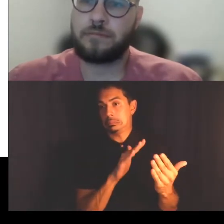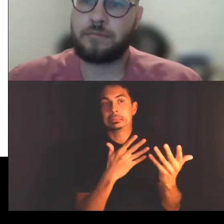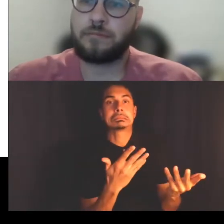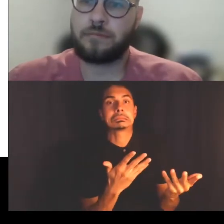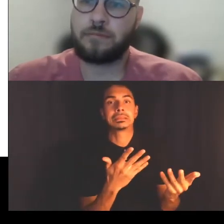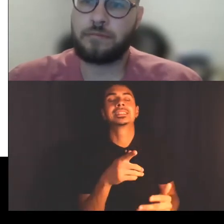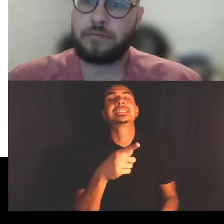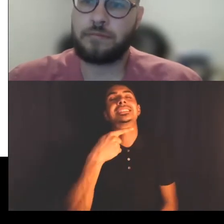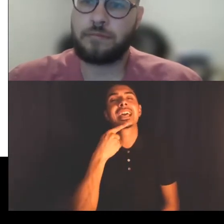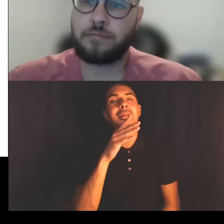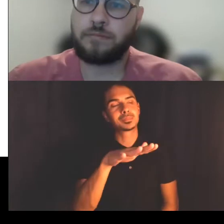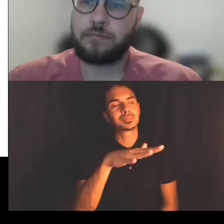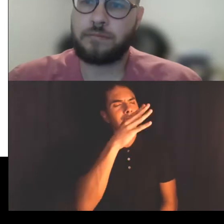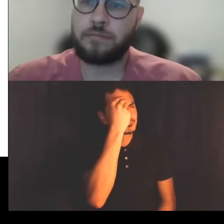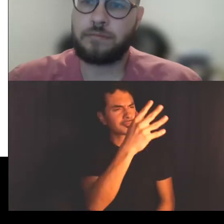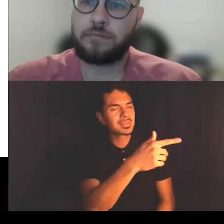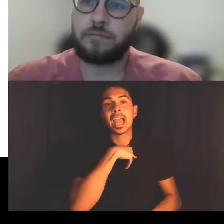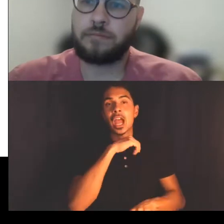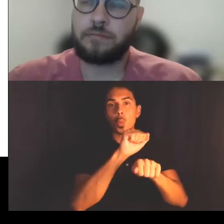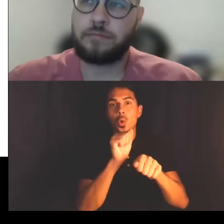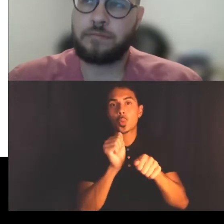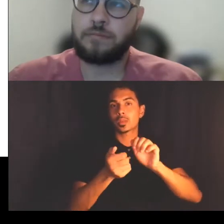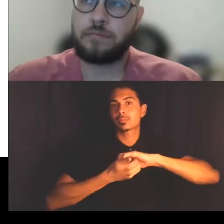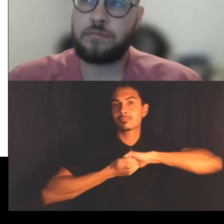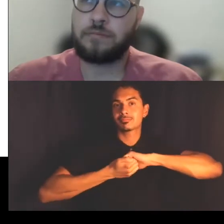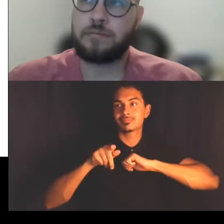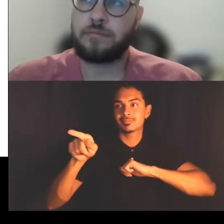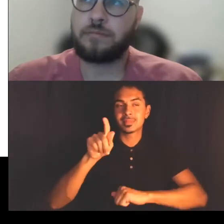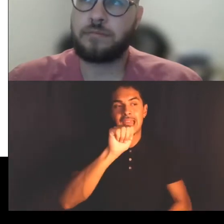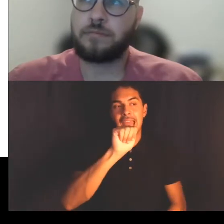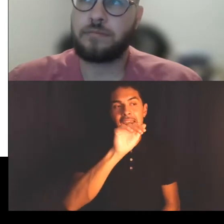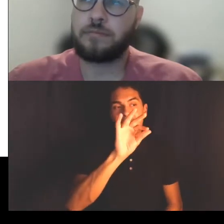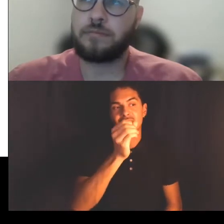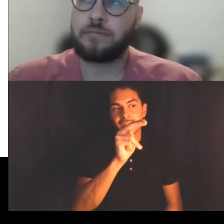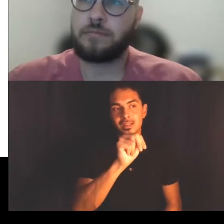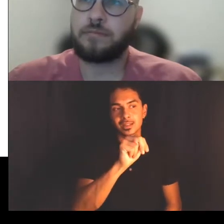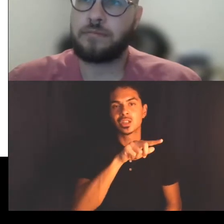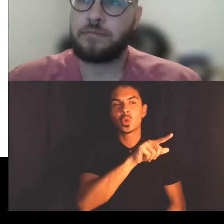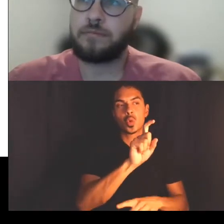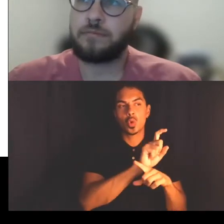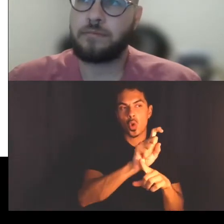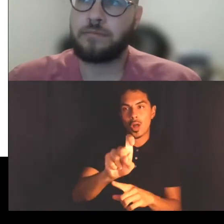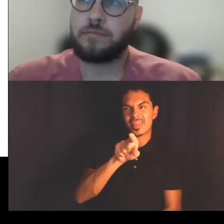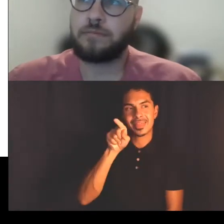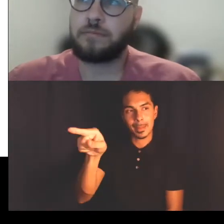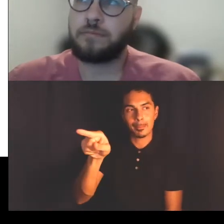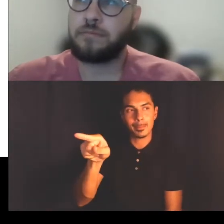oh, hey, I work with this person named Afton. You should call this place and get this kind of thing.